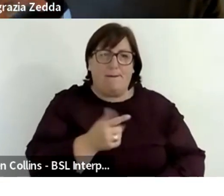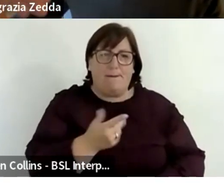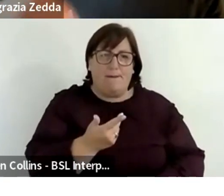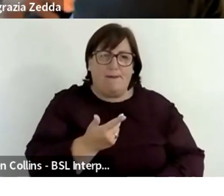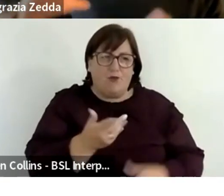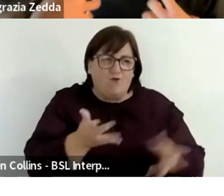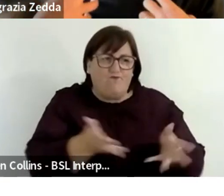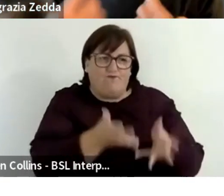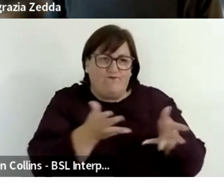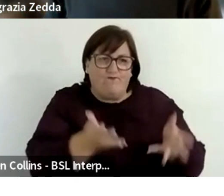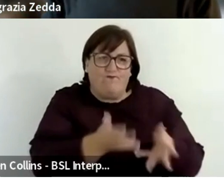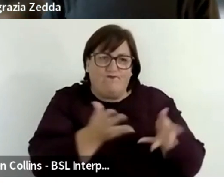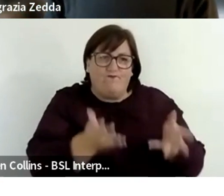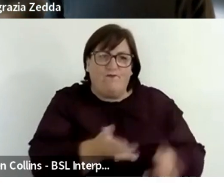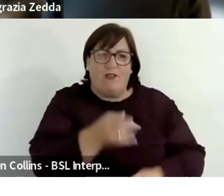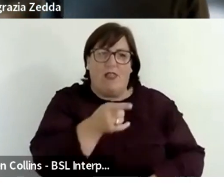they can use for themselves.